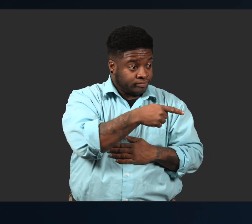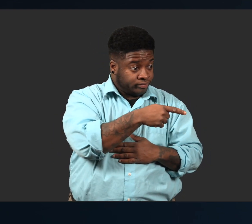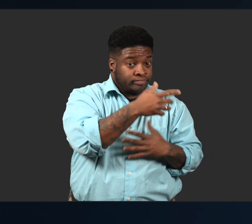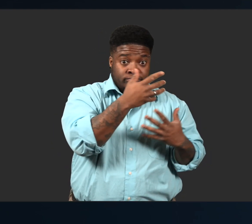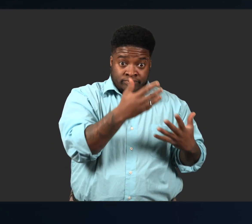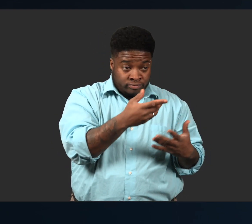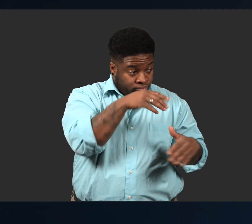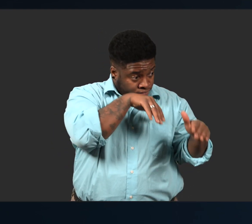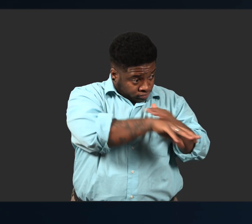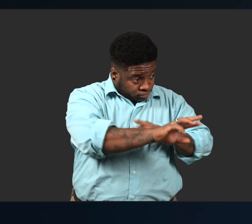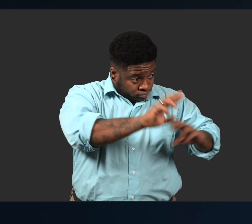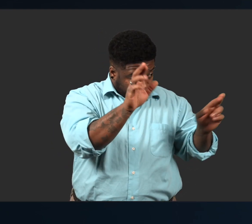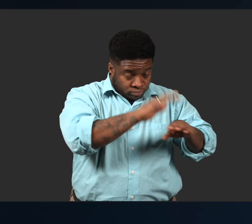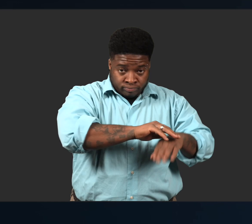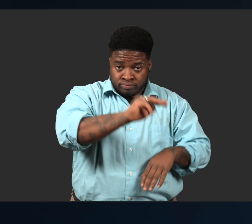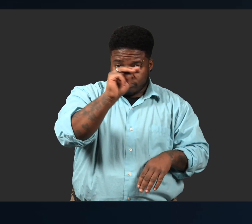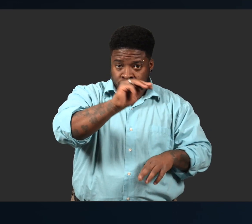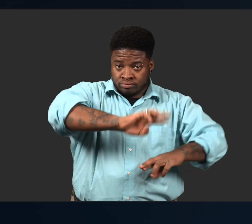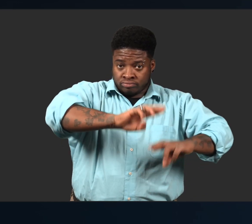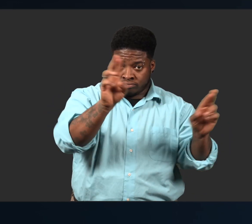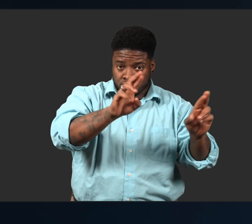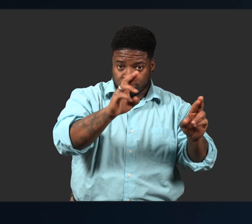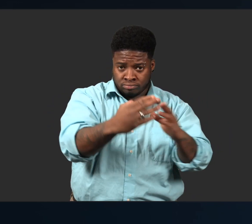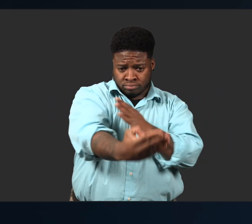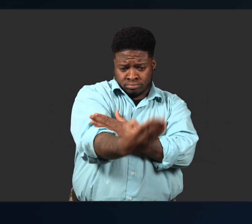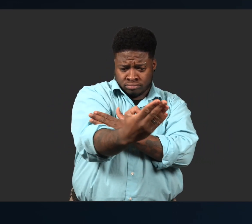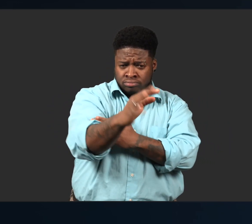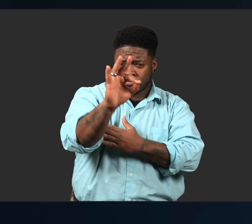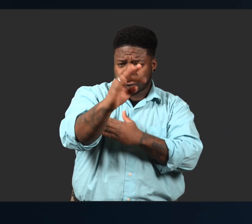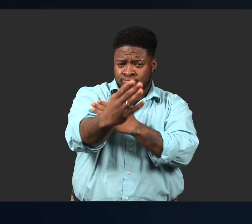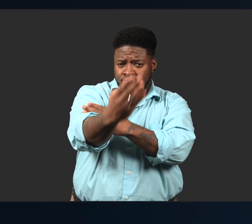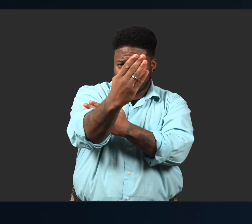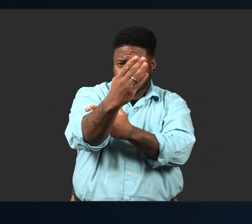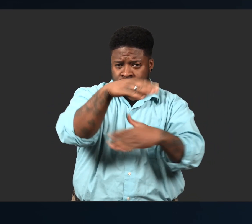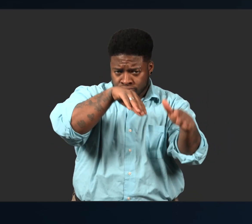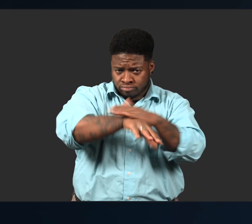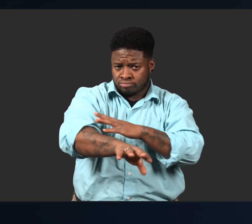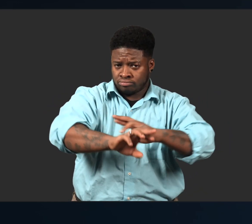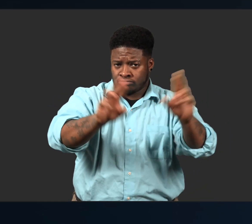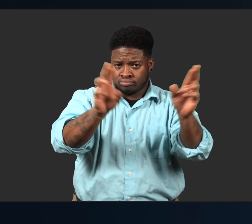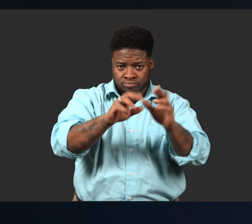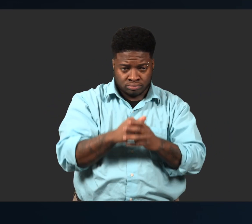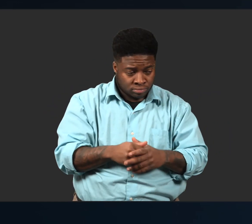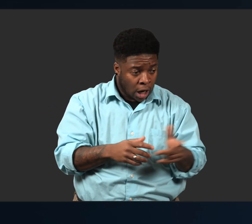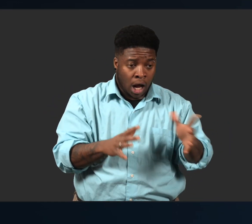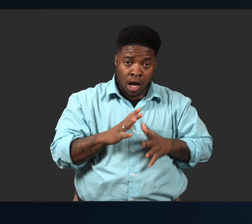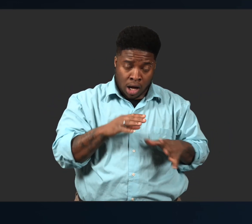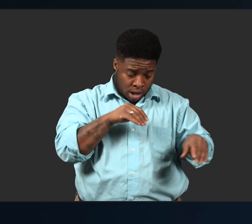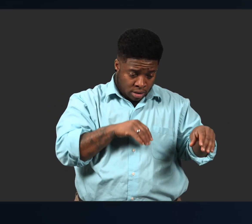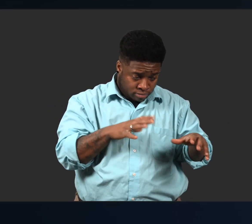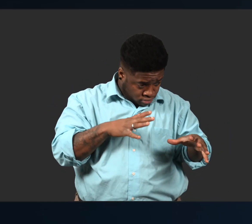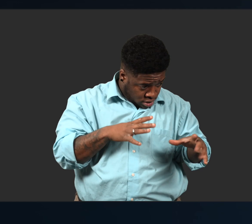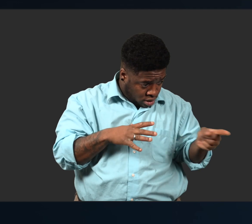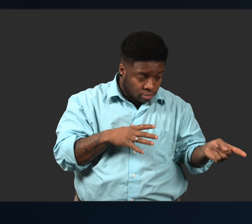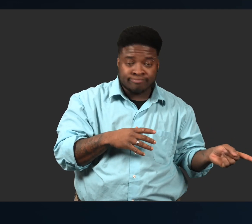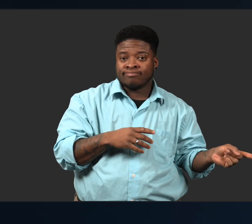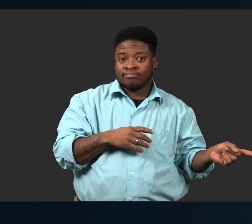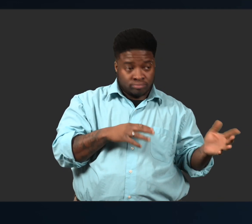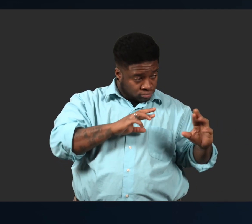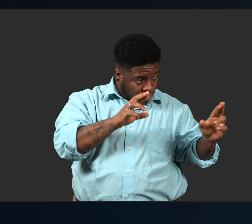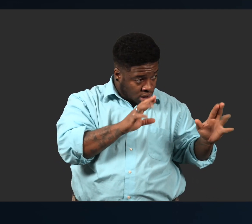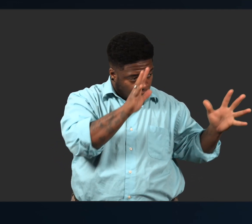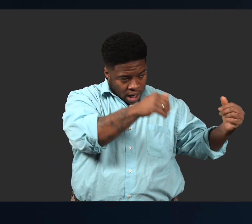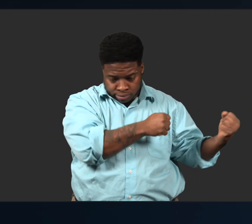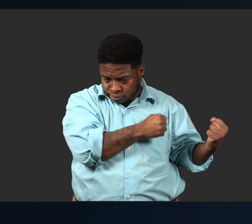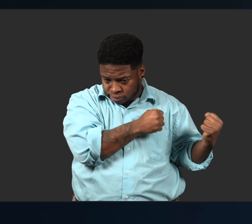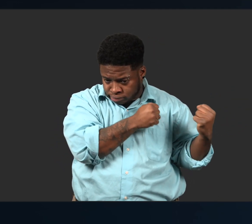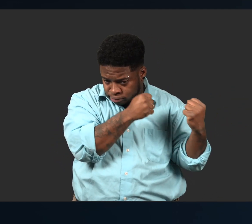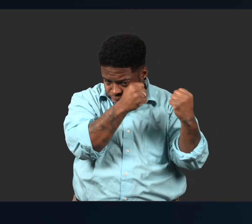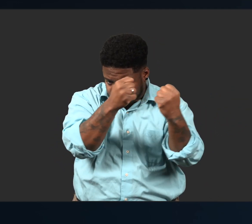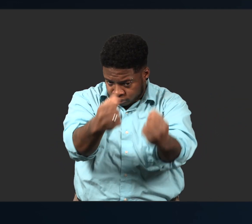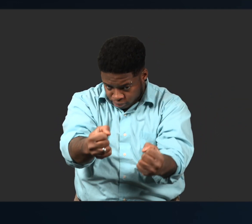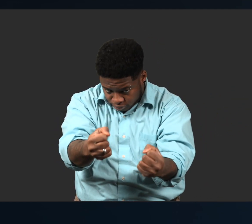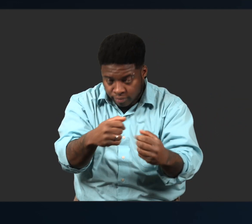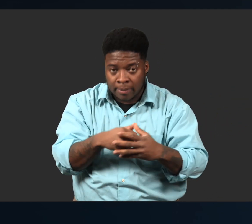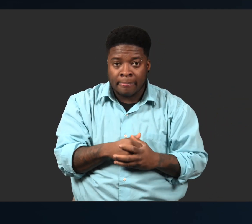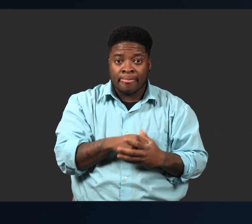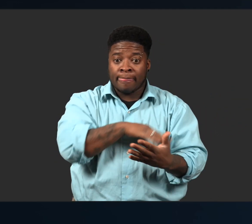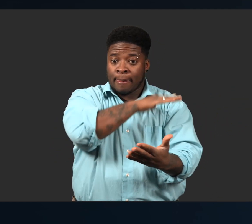He gets ready to start treatment Monday morning at 9:00, and he drives to the treatment center.